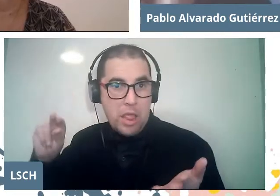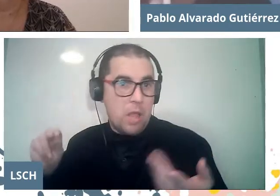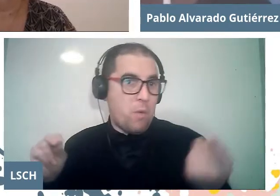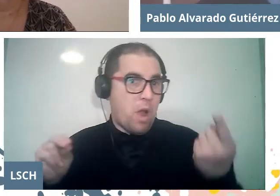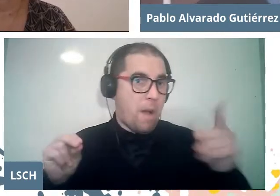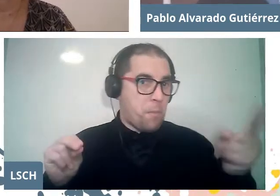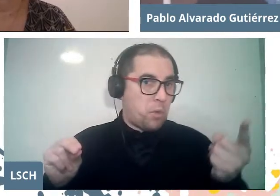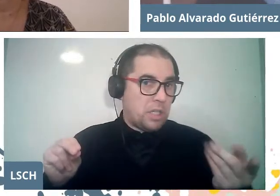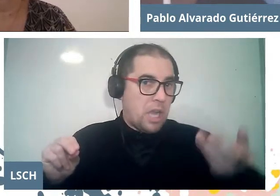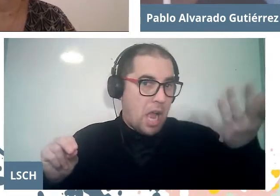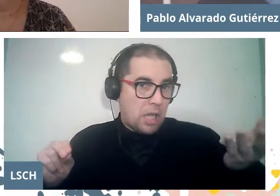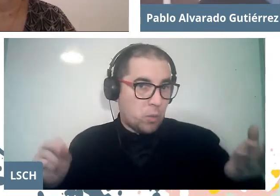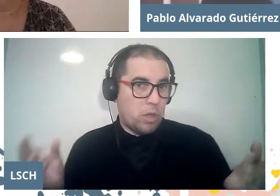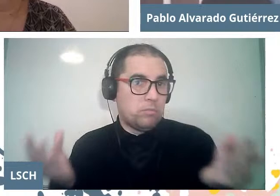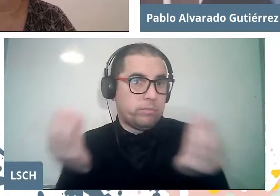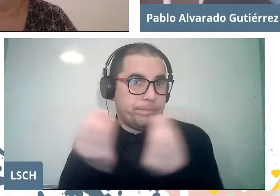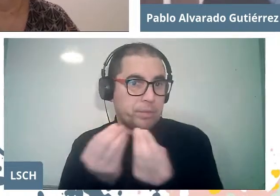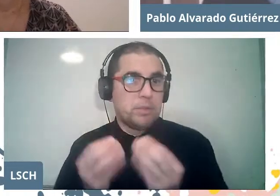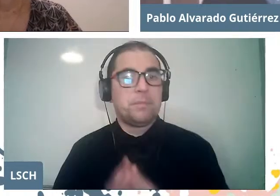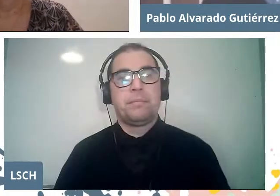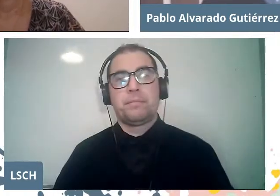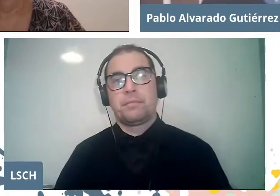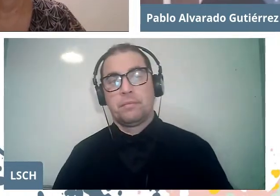in life in every way.